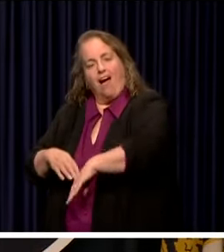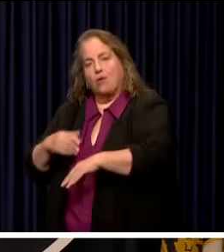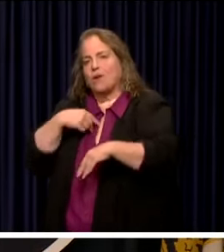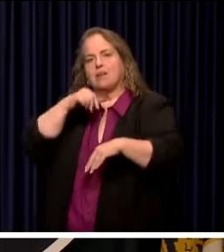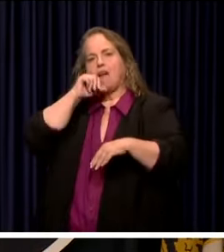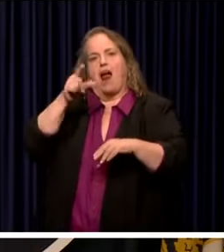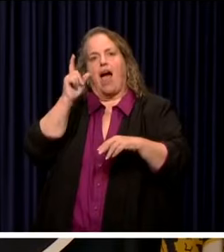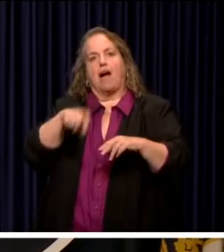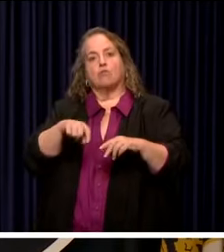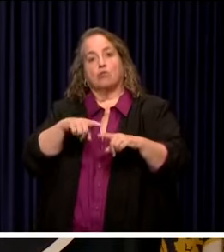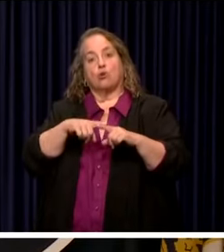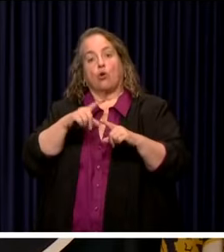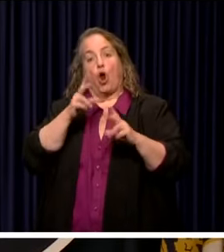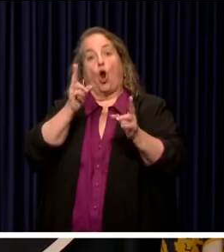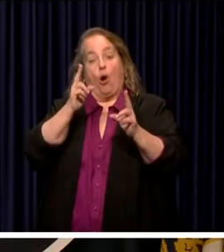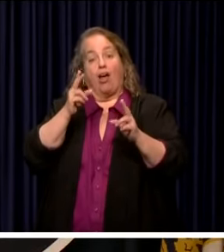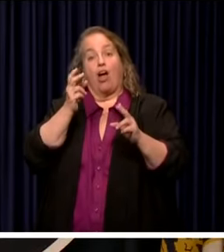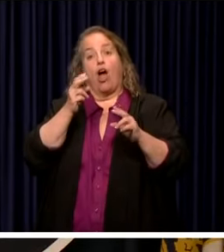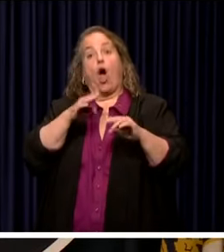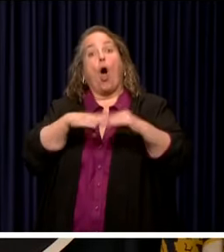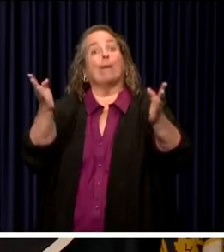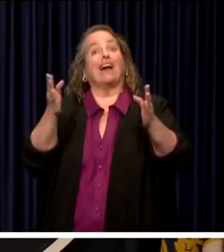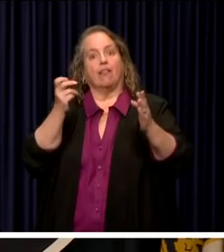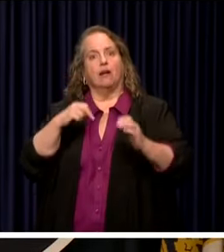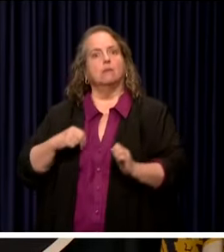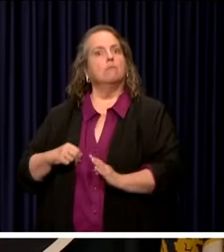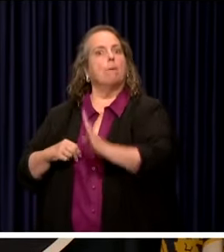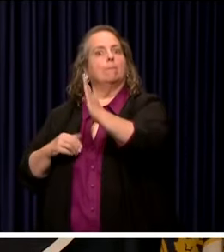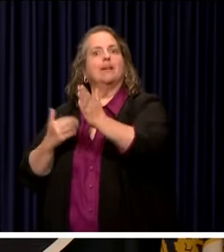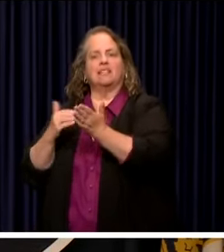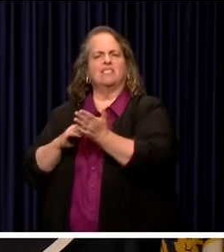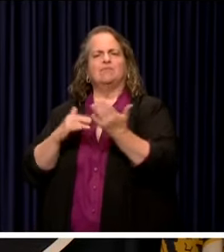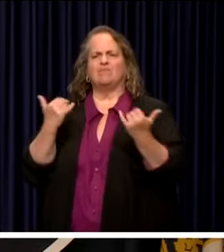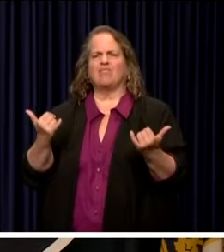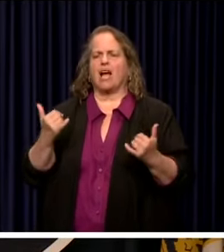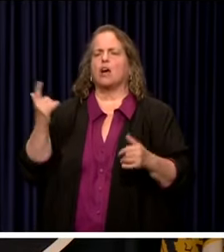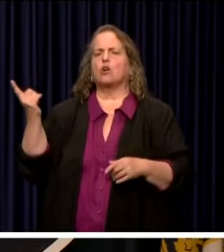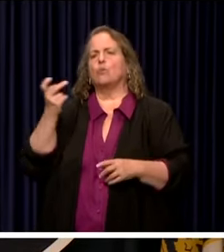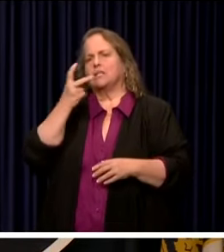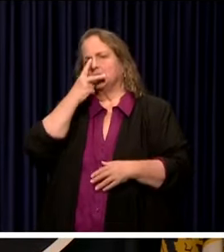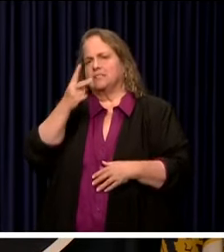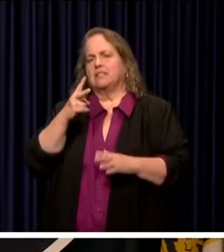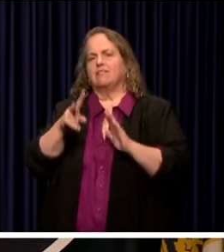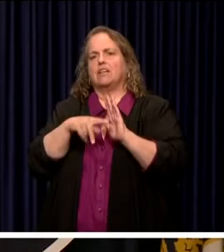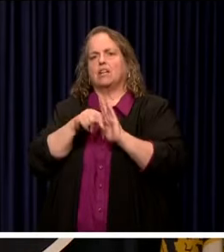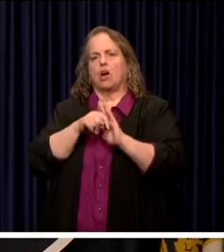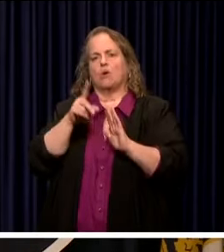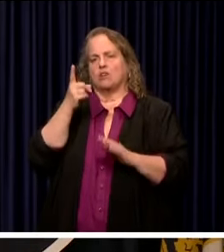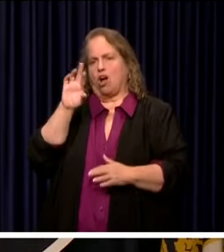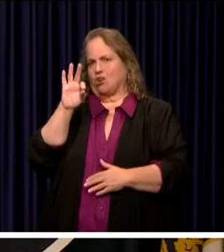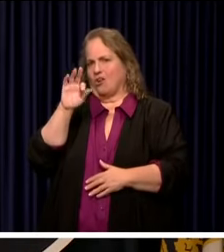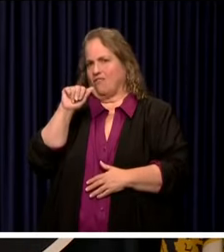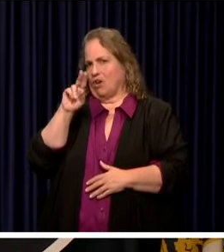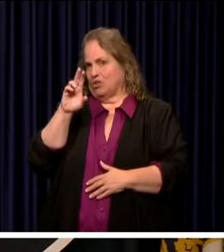BE WELL THOUGHT OUT AND WELL PLANNED, AND IT HAS TO HAPPEN IN PHASES.